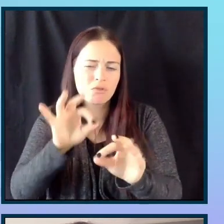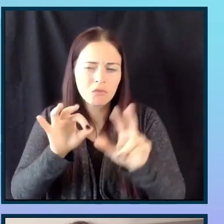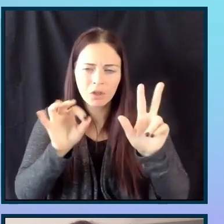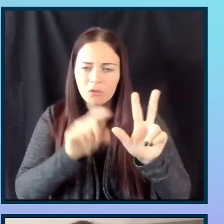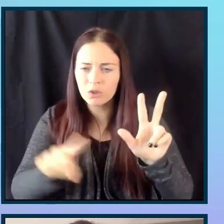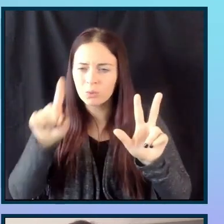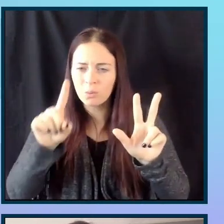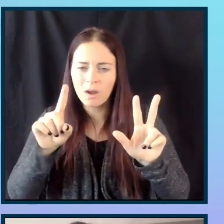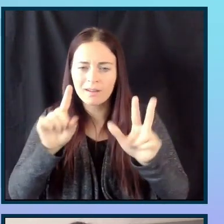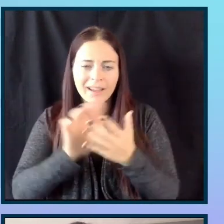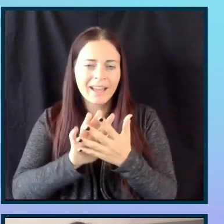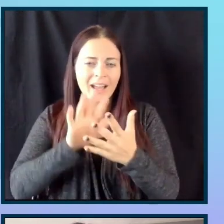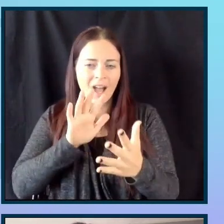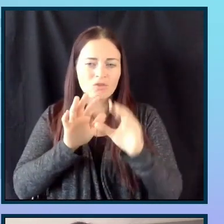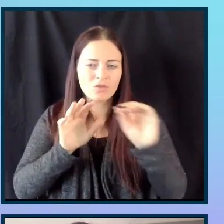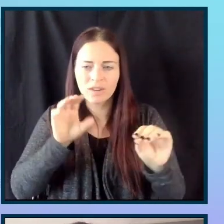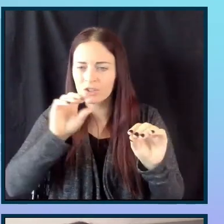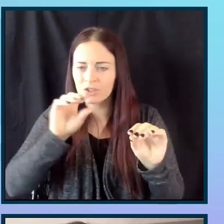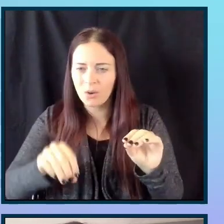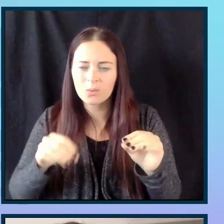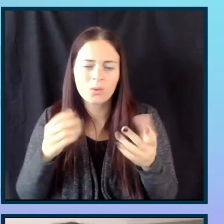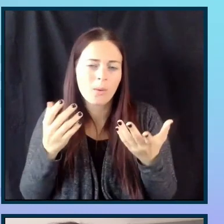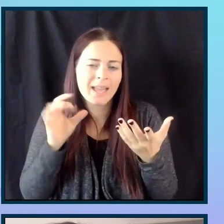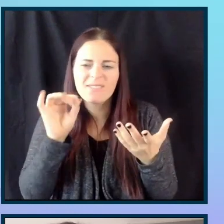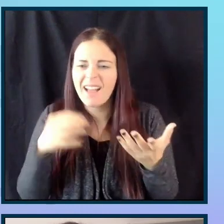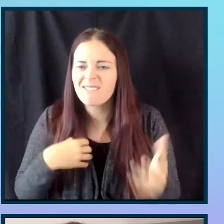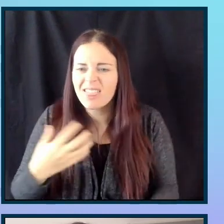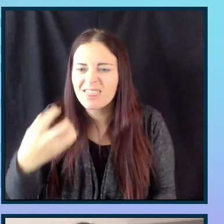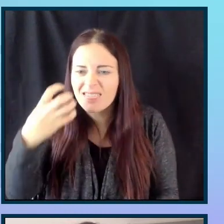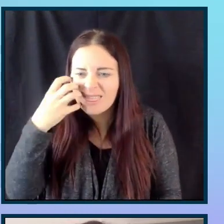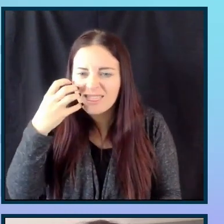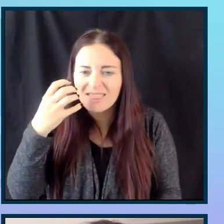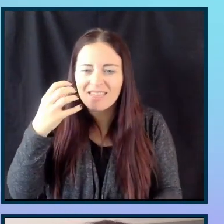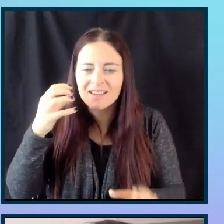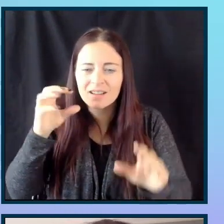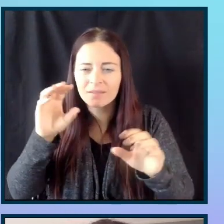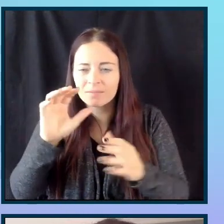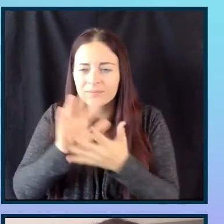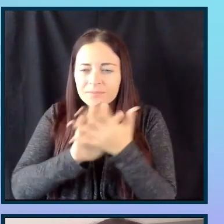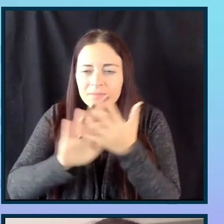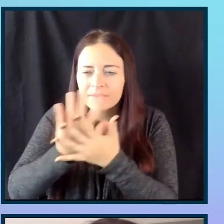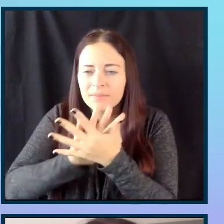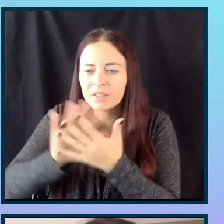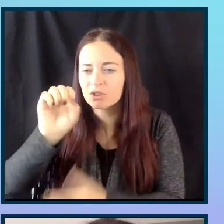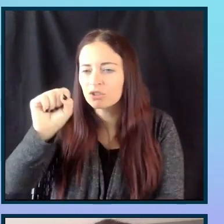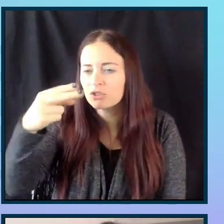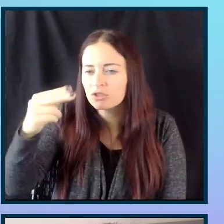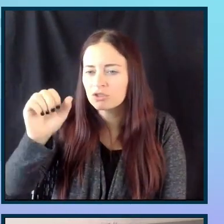If you have something like a thick shadow around your button to indicate the position of the focus,